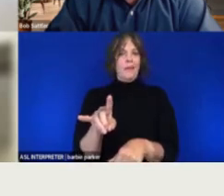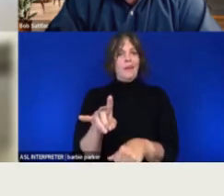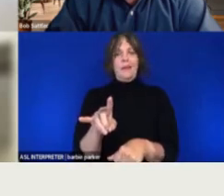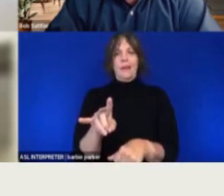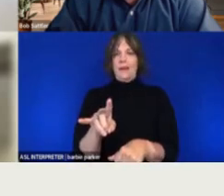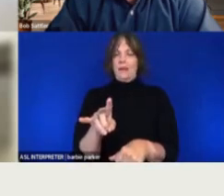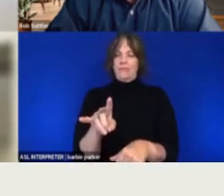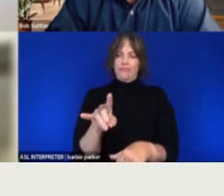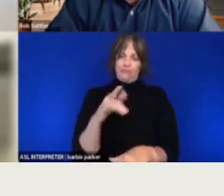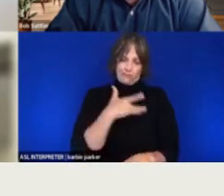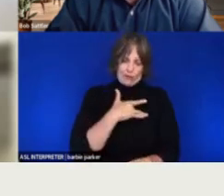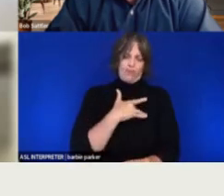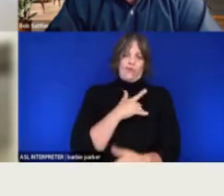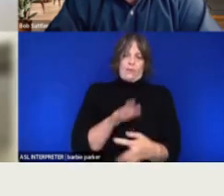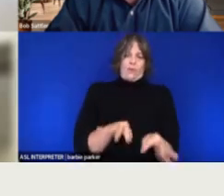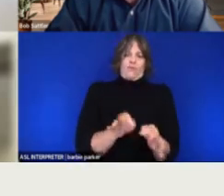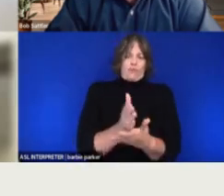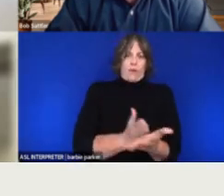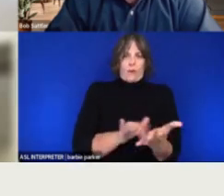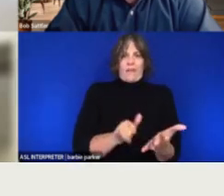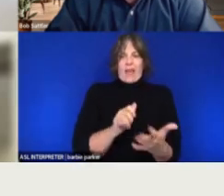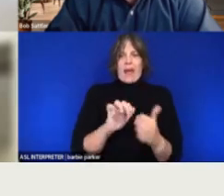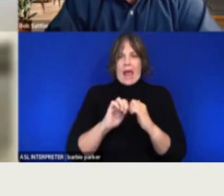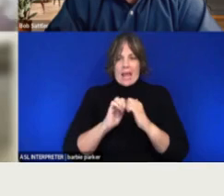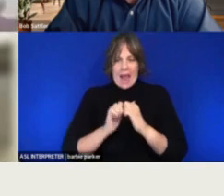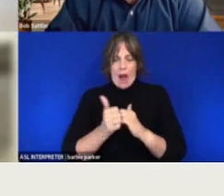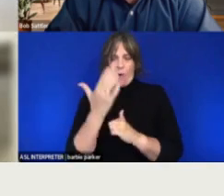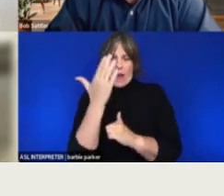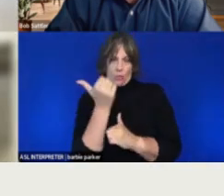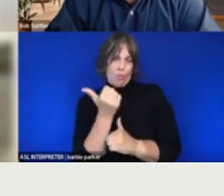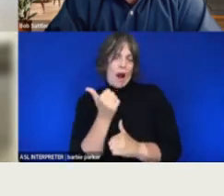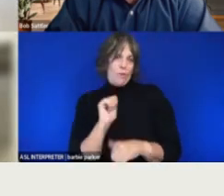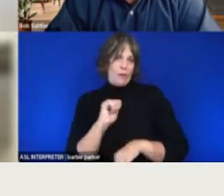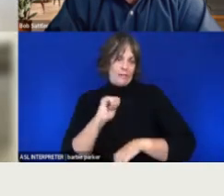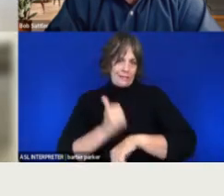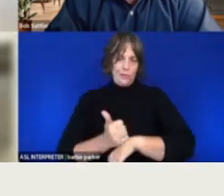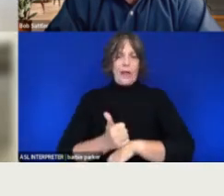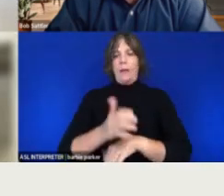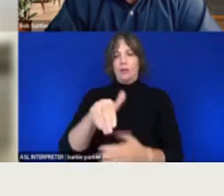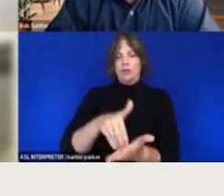person-centered systems. So thank you so much to you, and thank you also to the attendees,